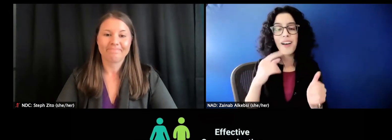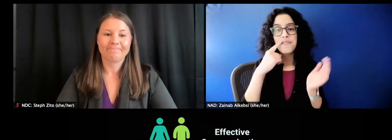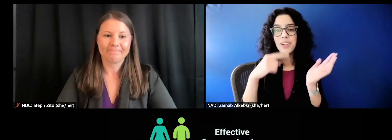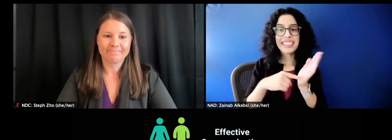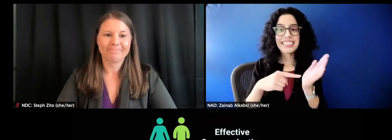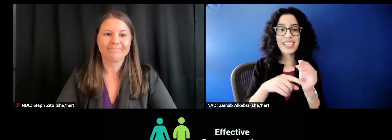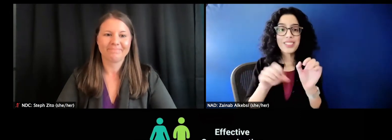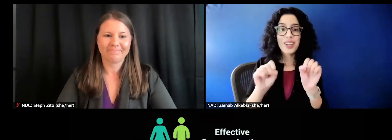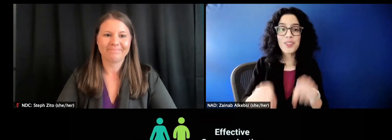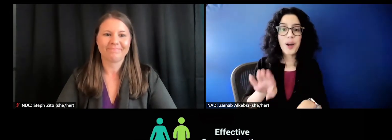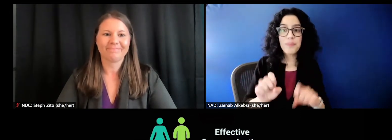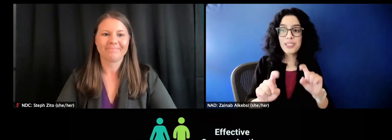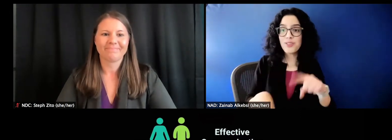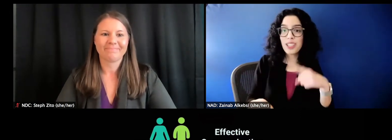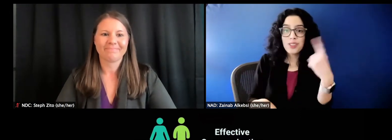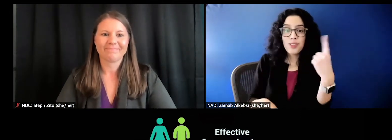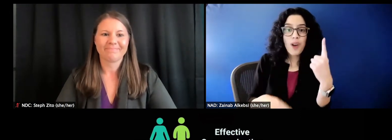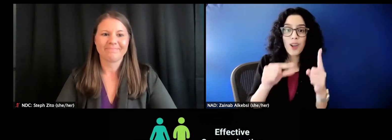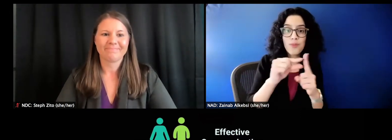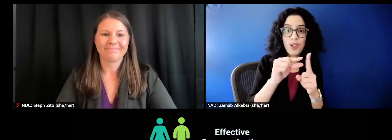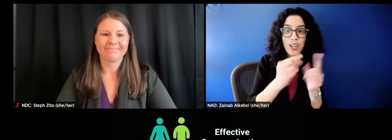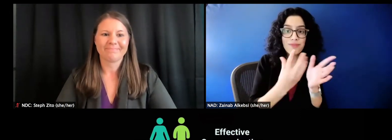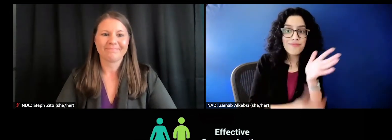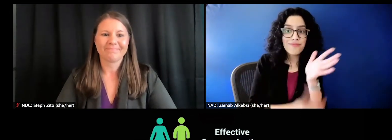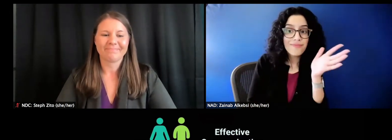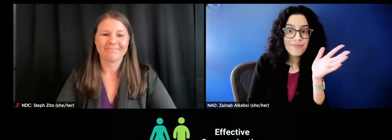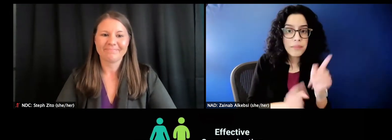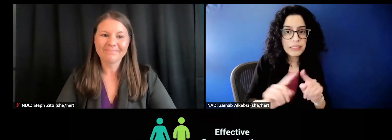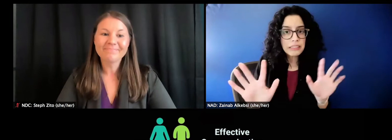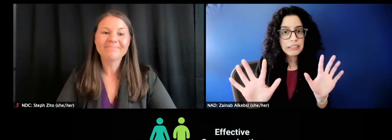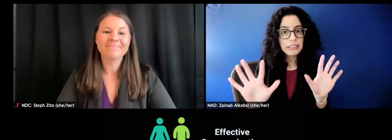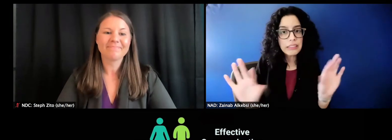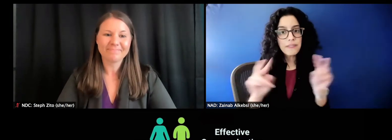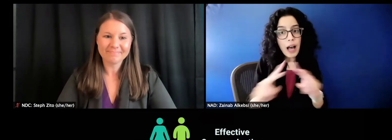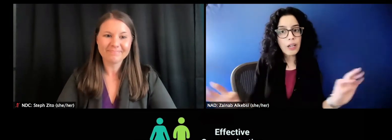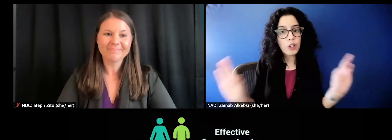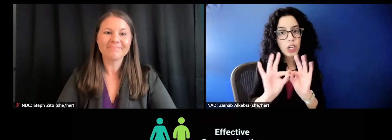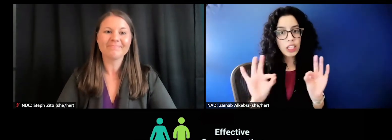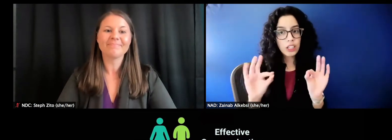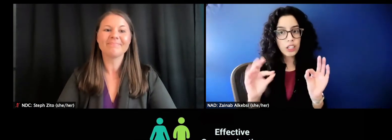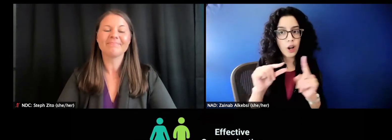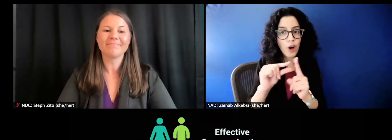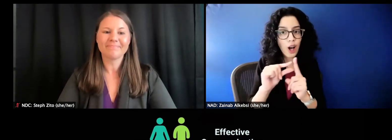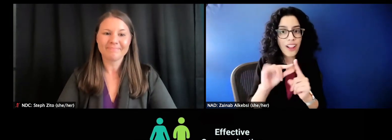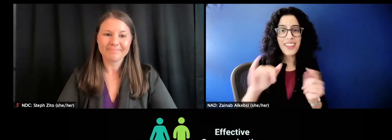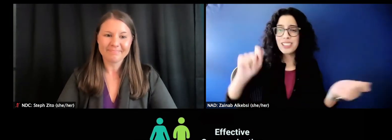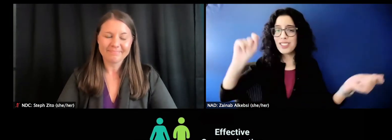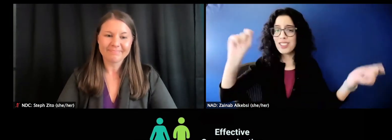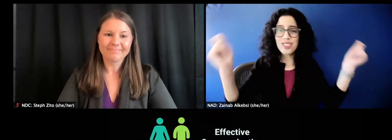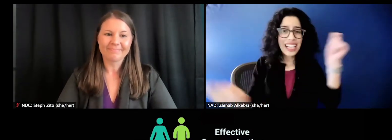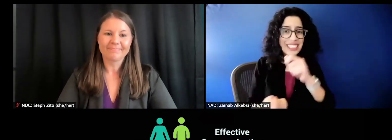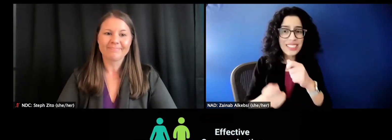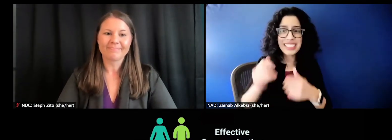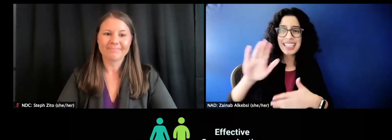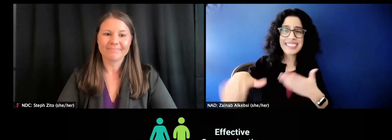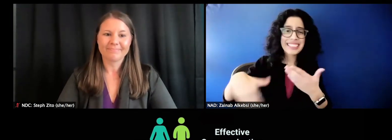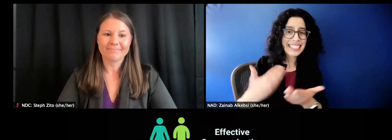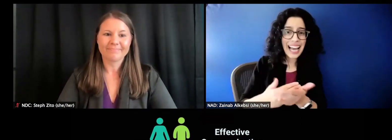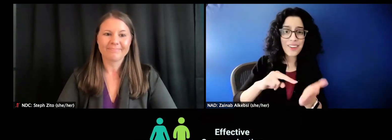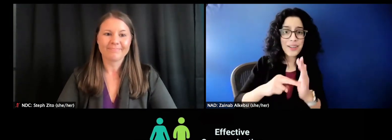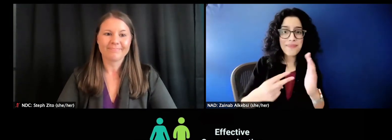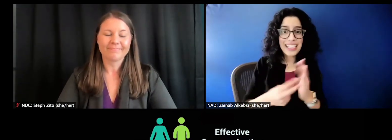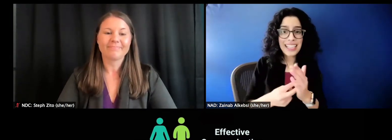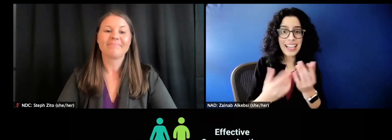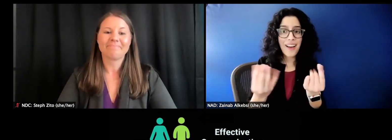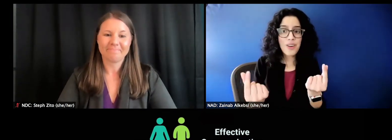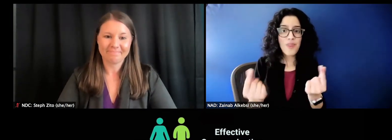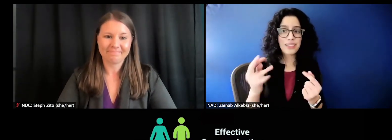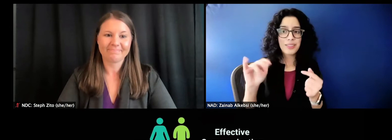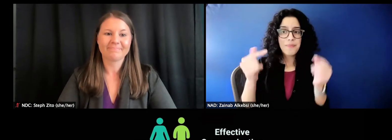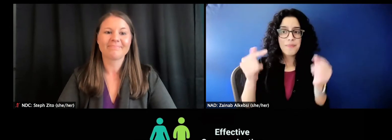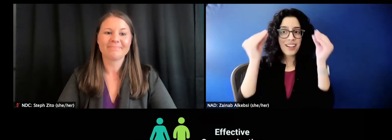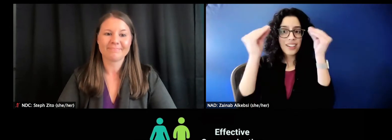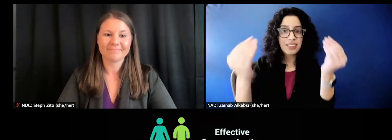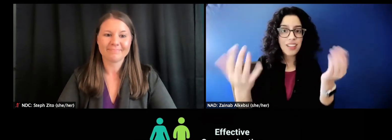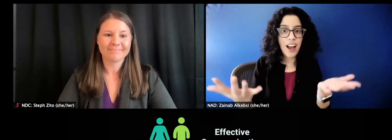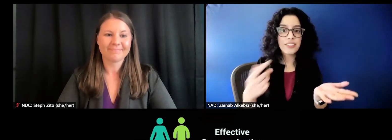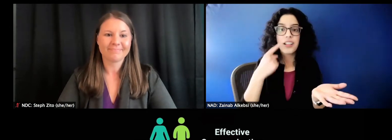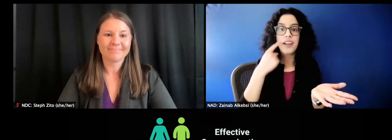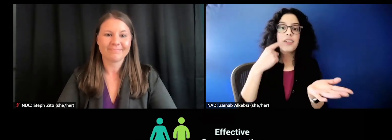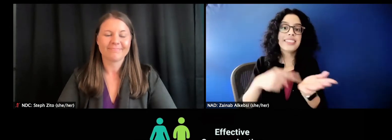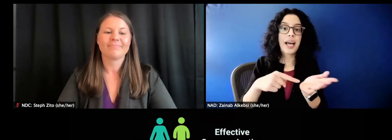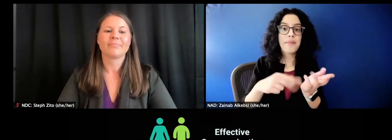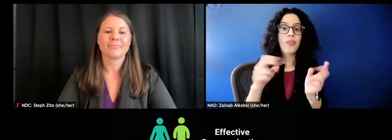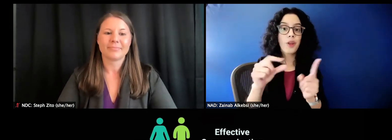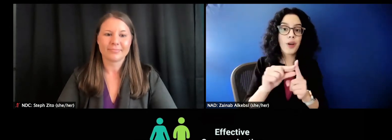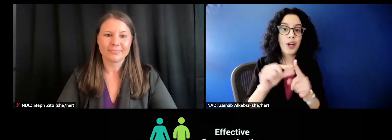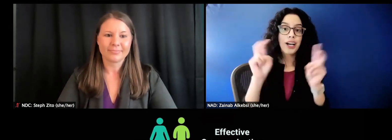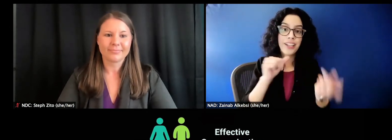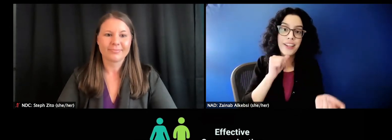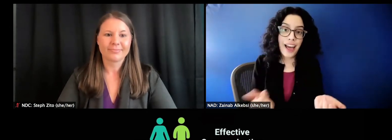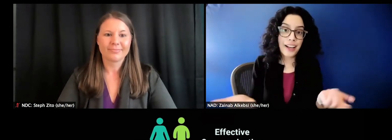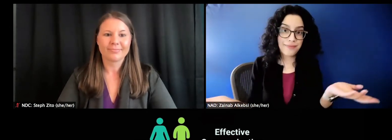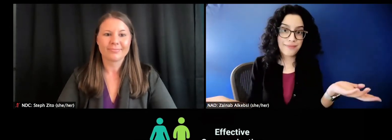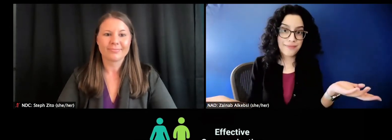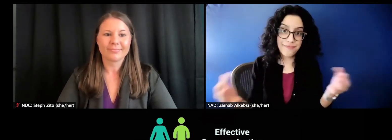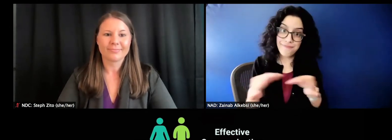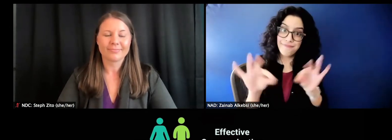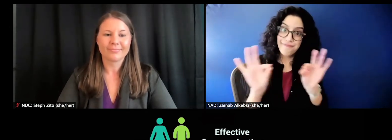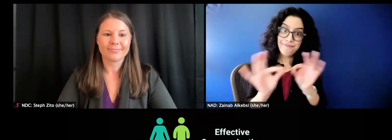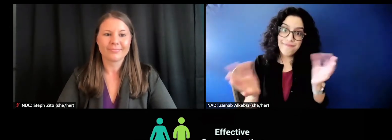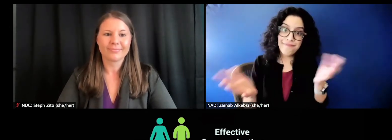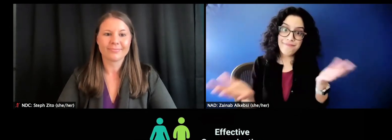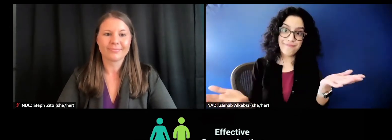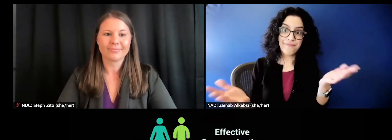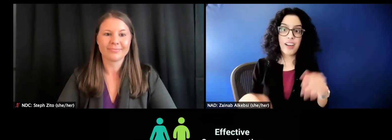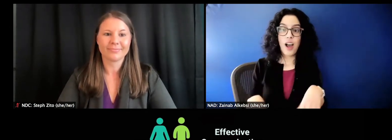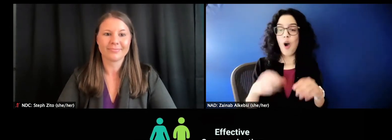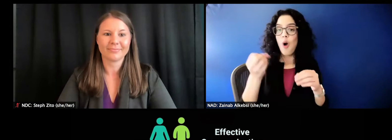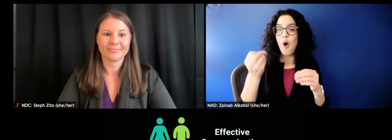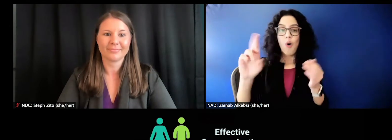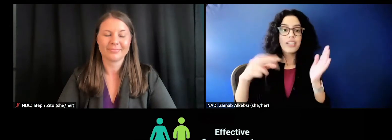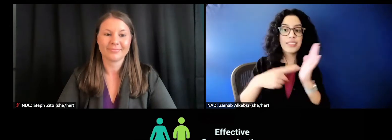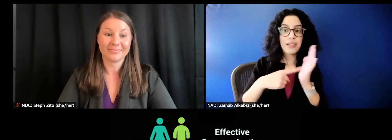For instance, it could be just one word missing,